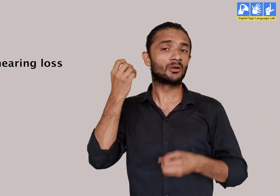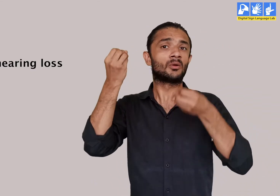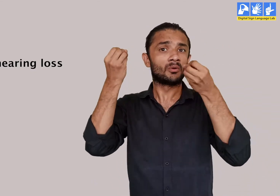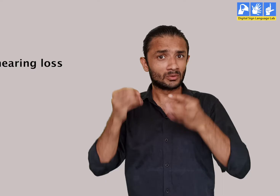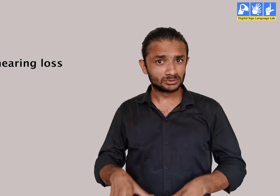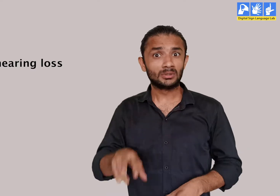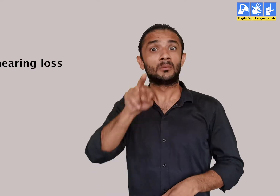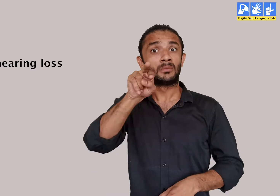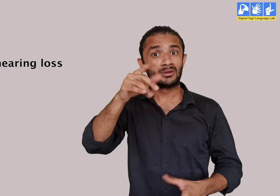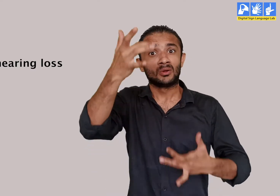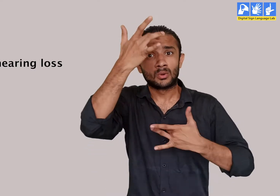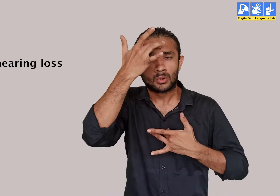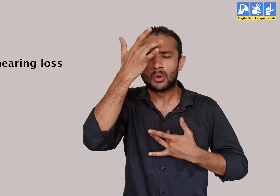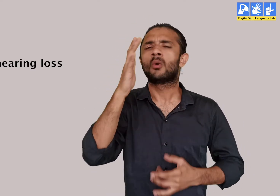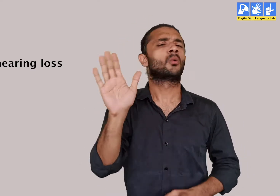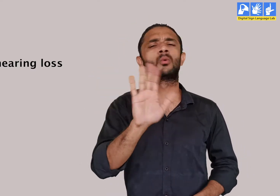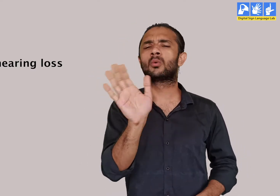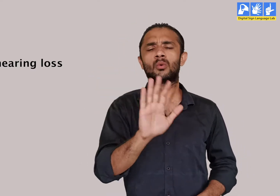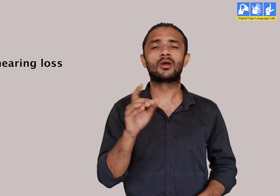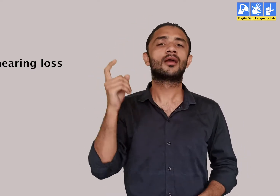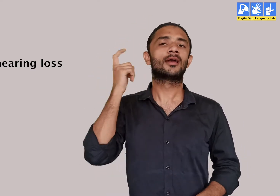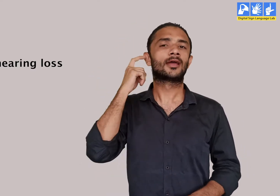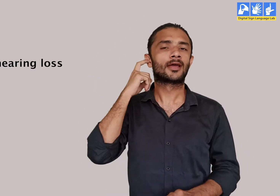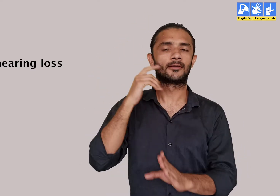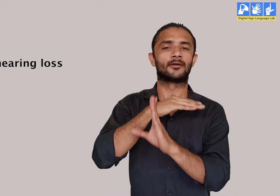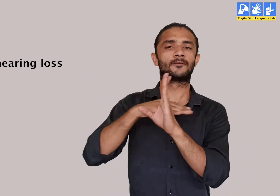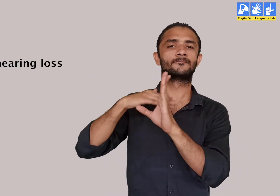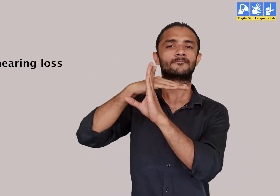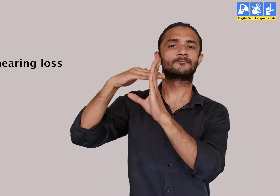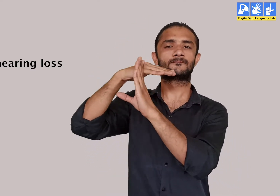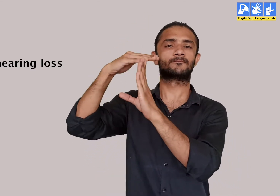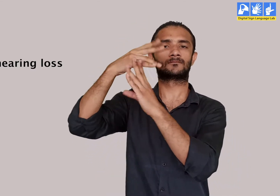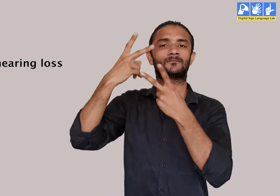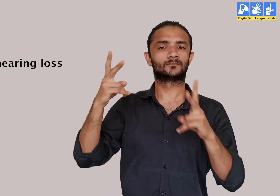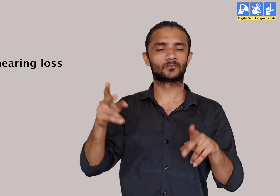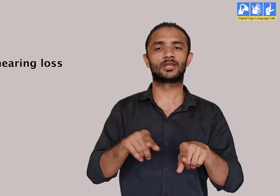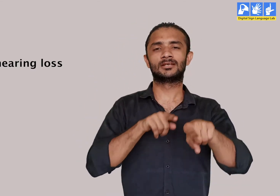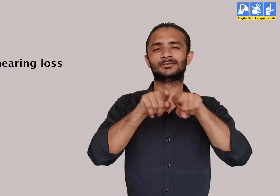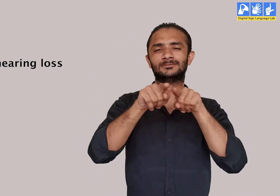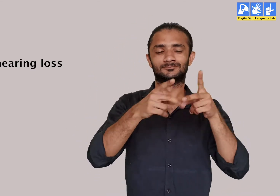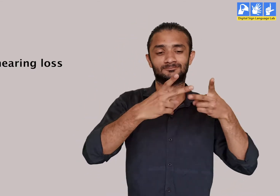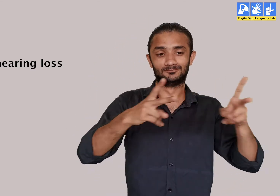So, hearing loss is not a disease or illness but there are degrees of hearing levels.